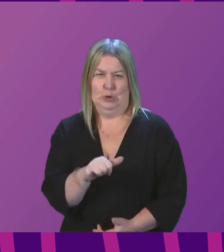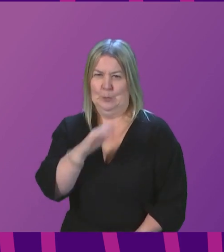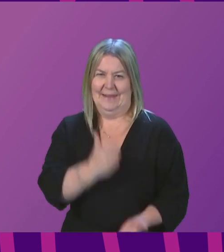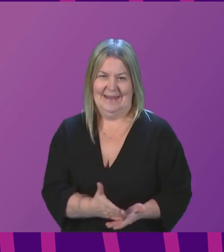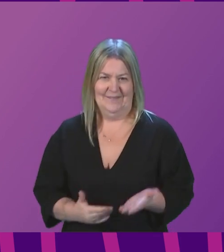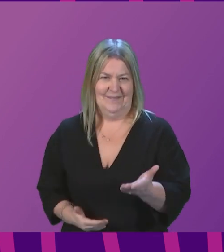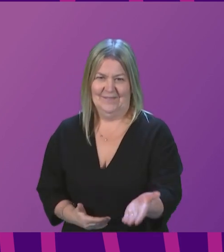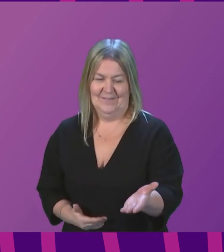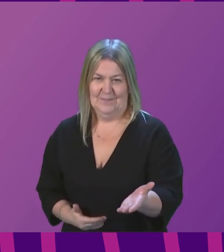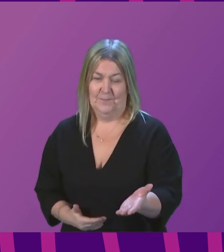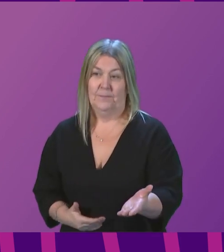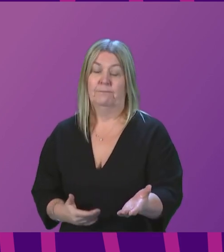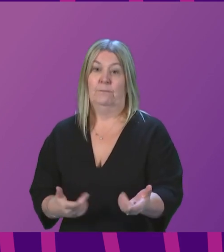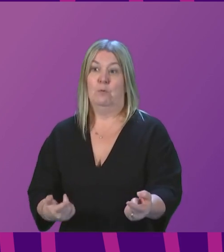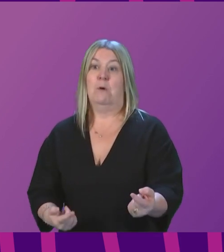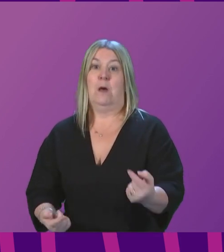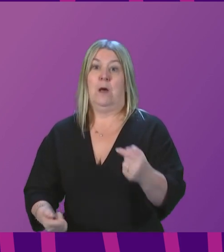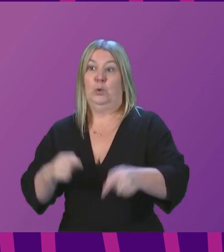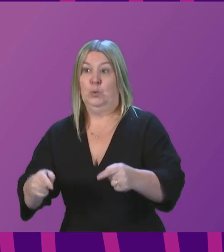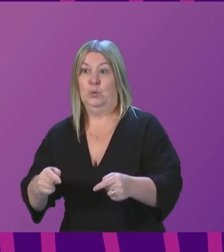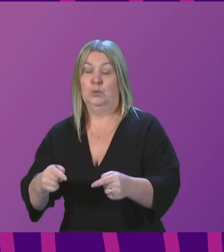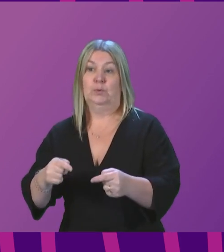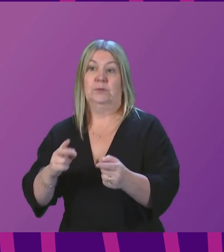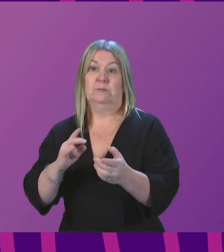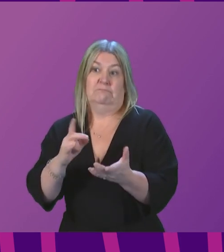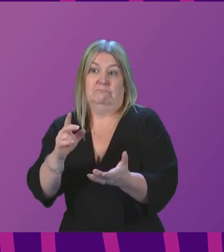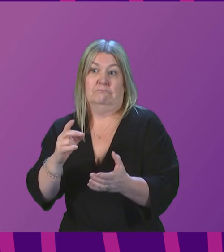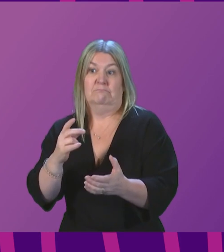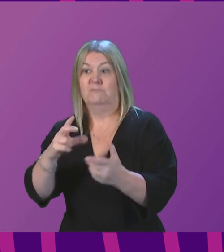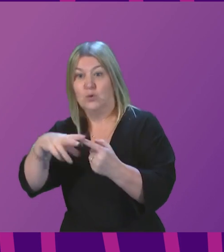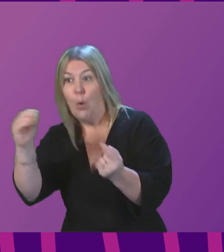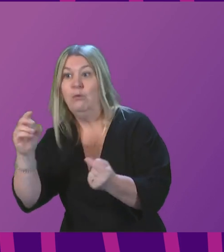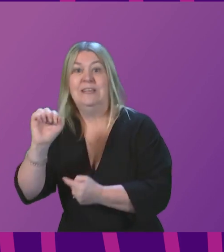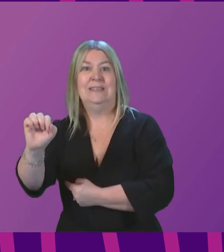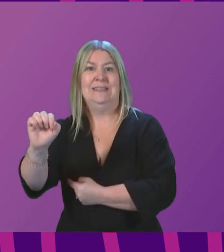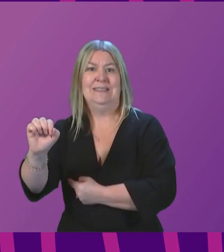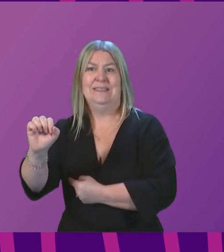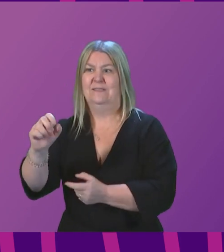in the same breath, she accuses the Conservatives of wanting a cautious approach.